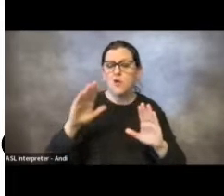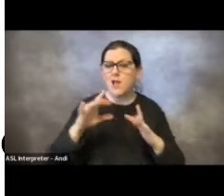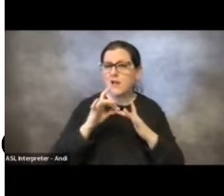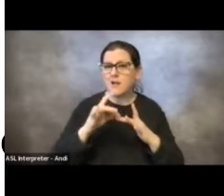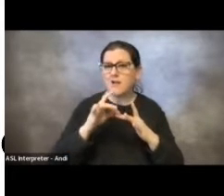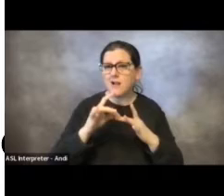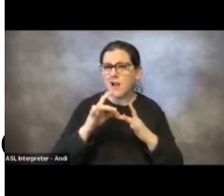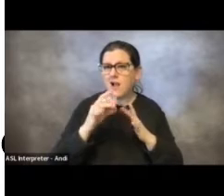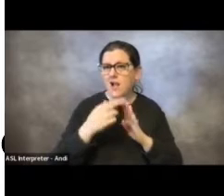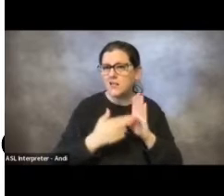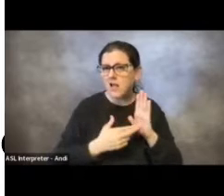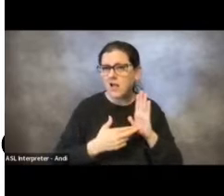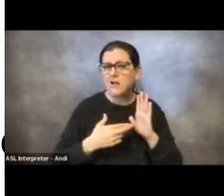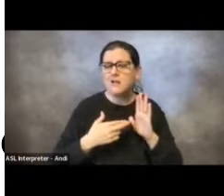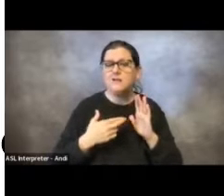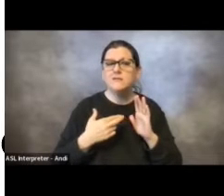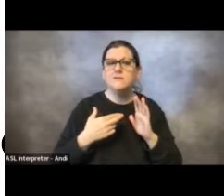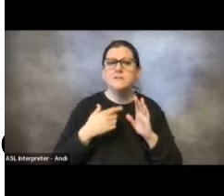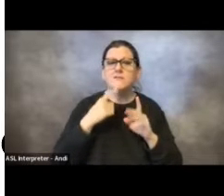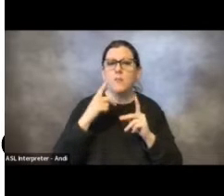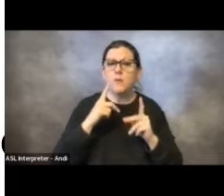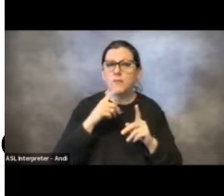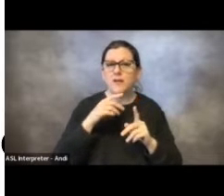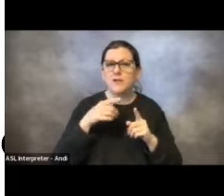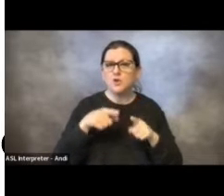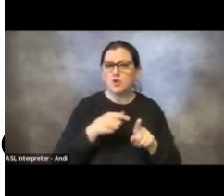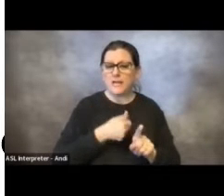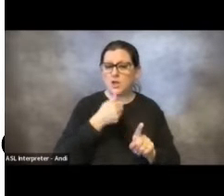individuals in that acute point of view in the acute care